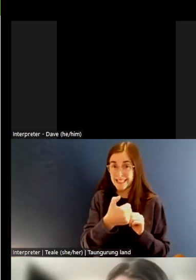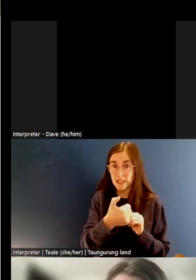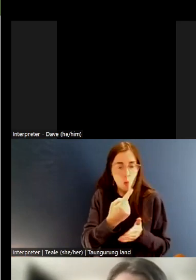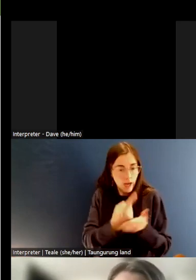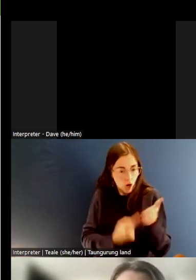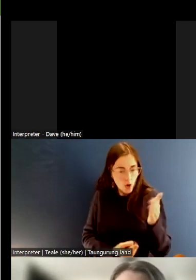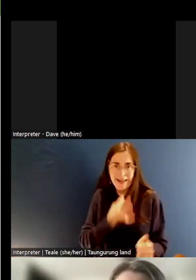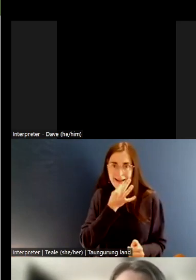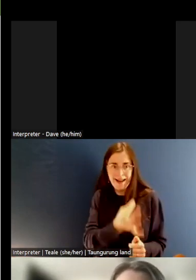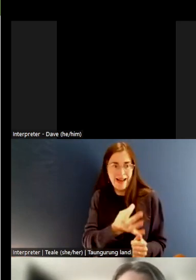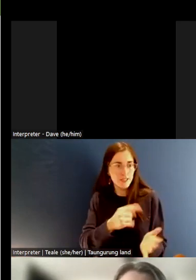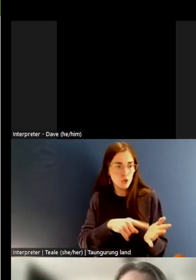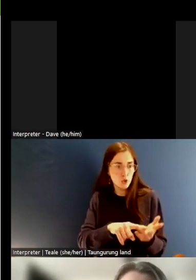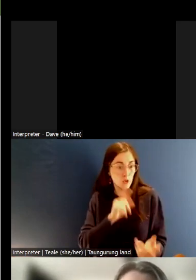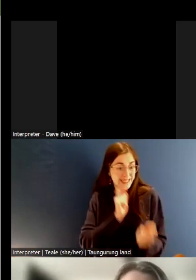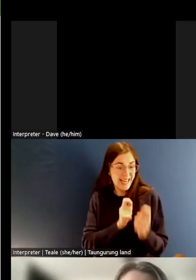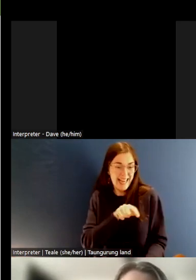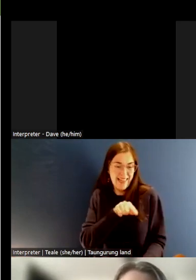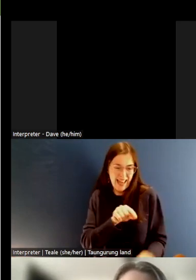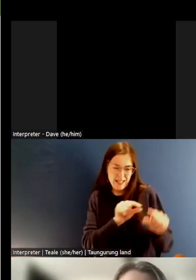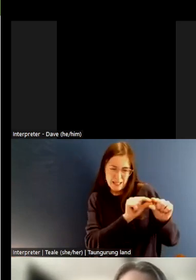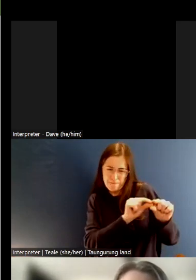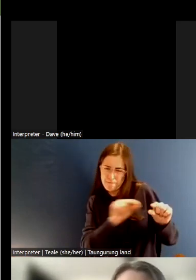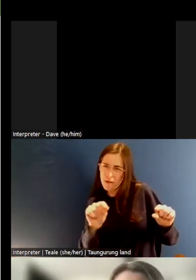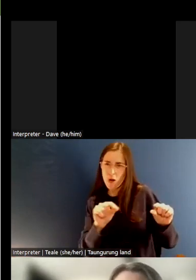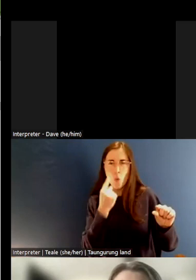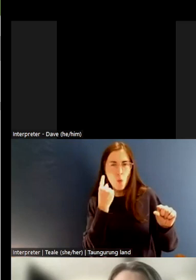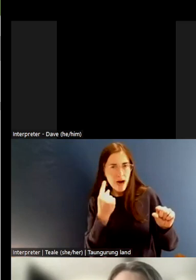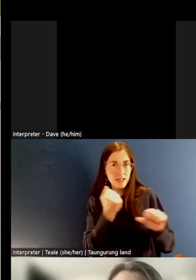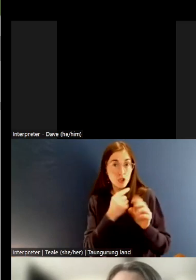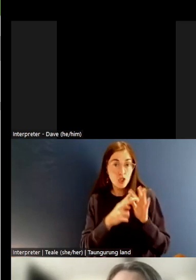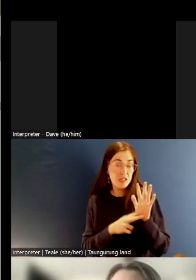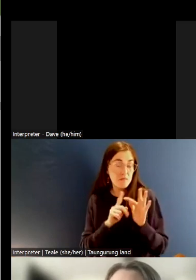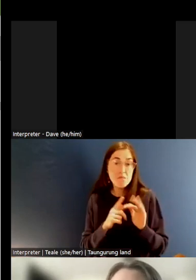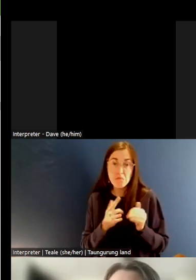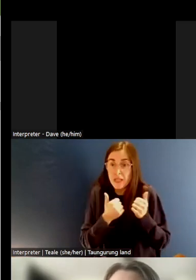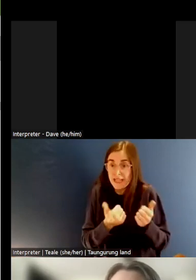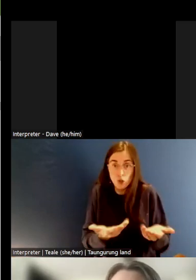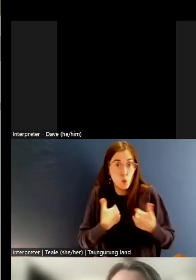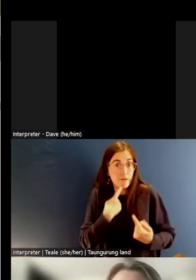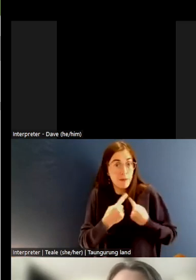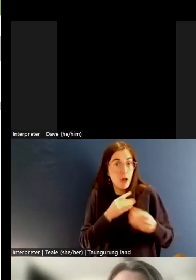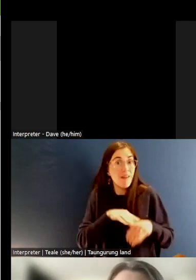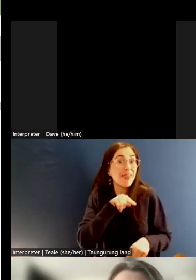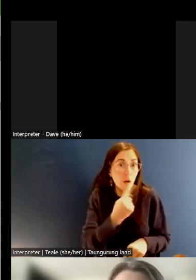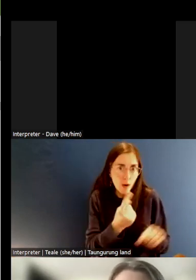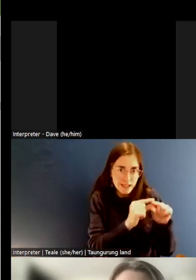they sequence that whole gene and only that. So that gives us really good information about that gene, but it doesn't tell us about anything else.